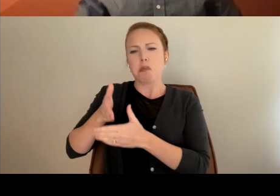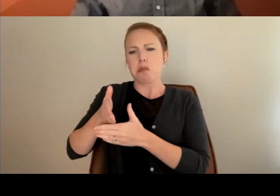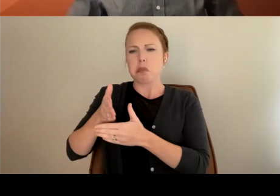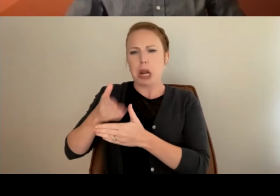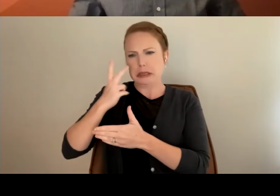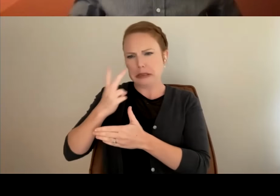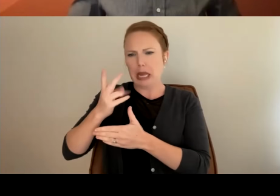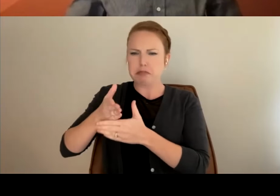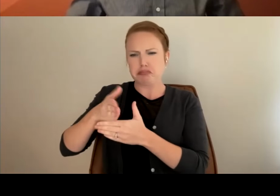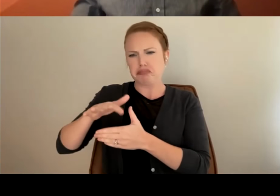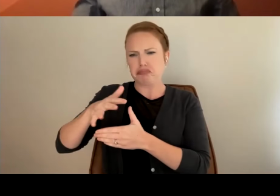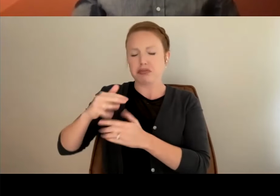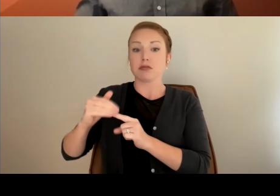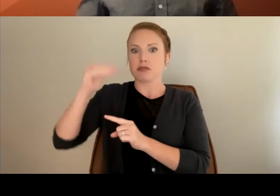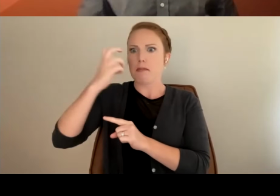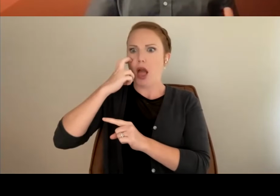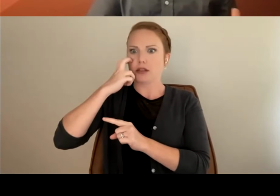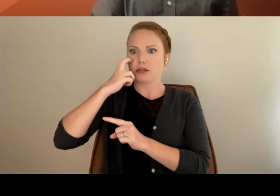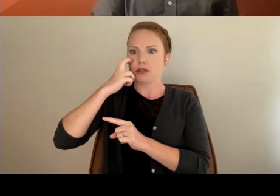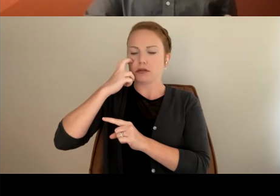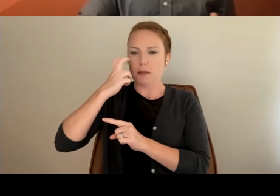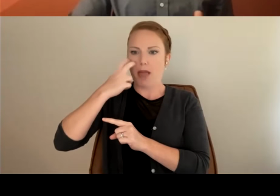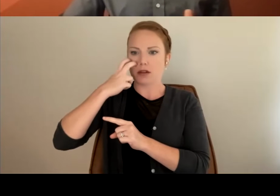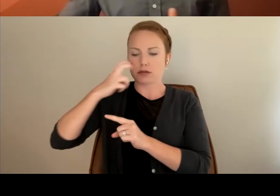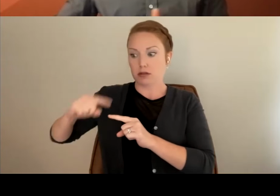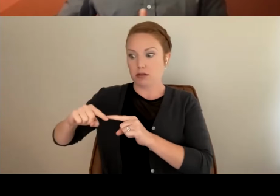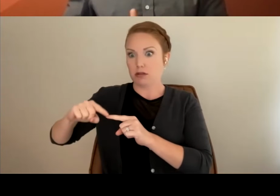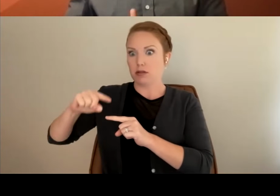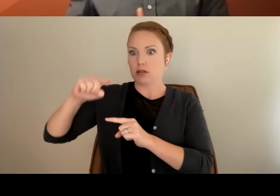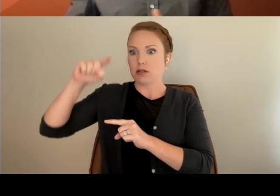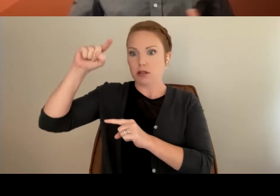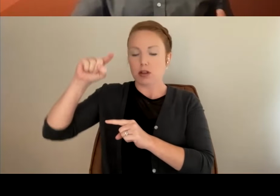of a plane, an area, of where we're thinking about what are we going to do with the data